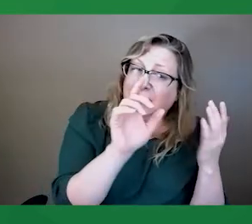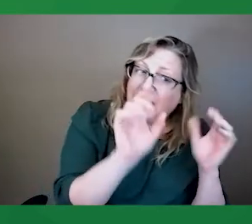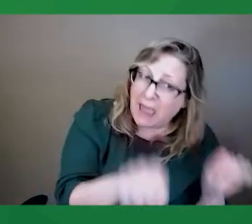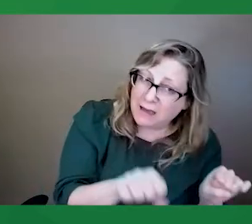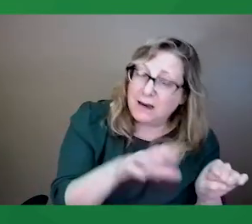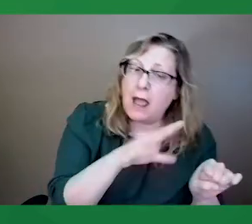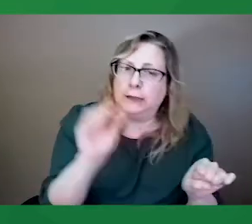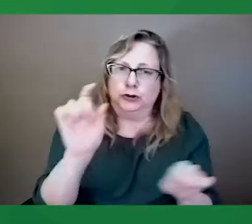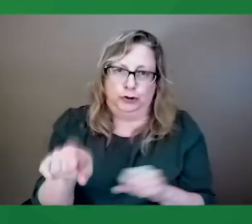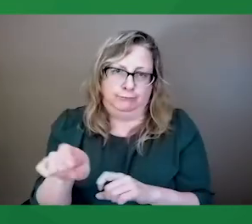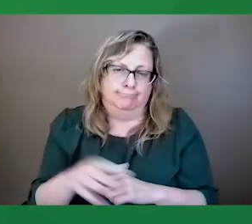A note of caution.